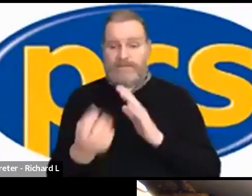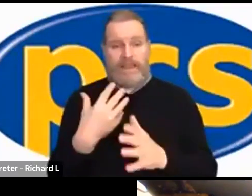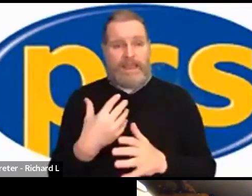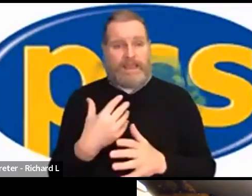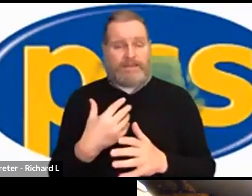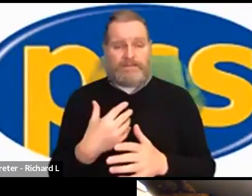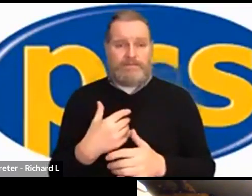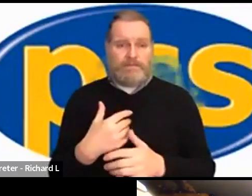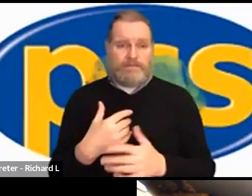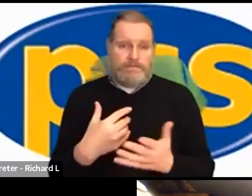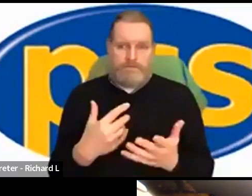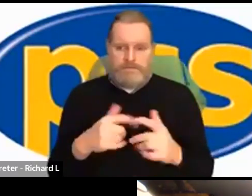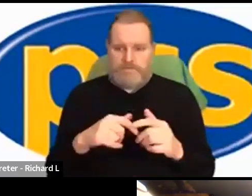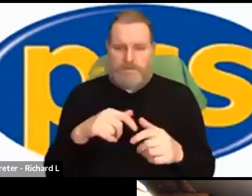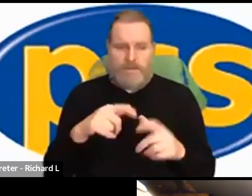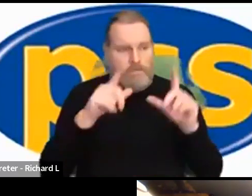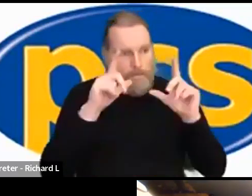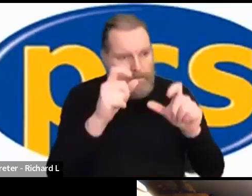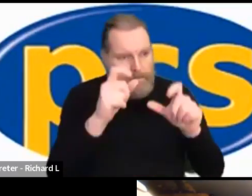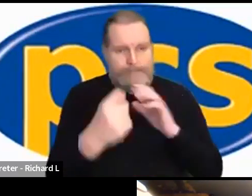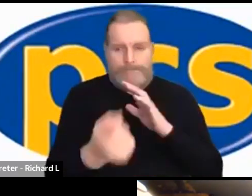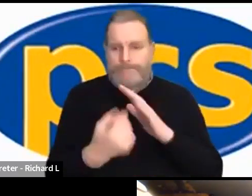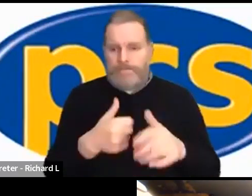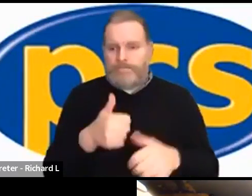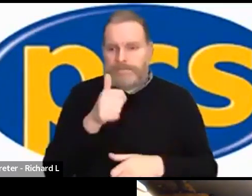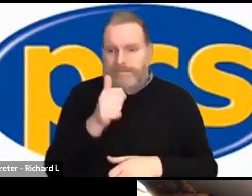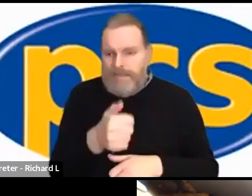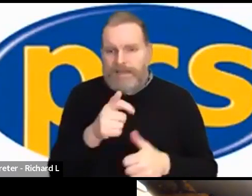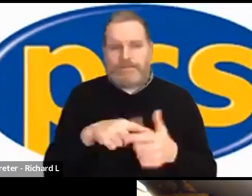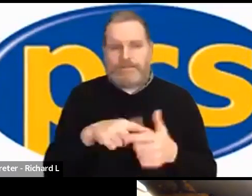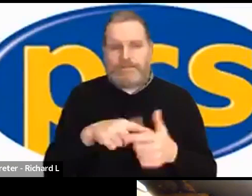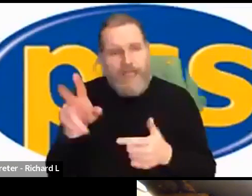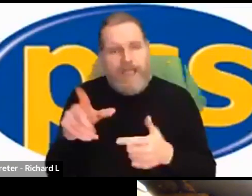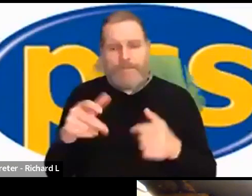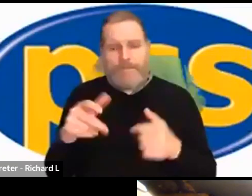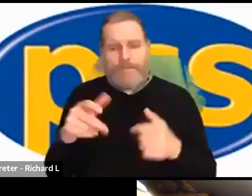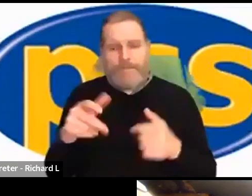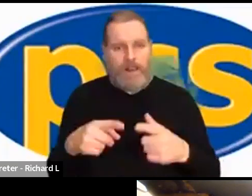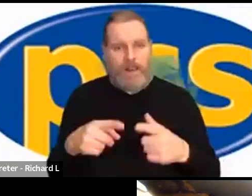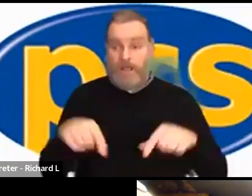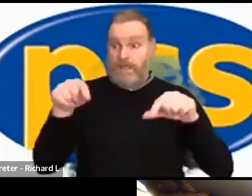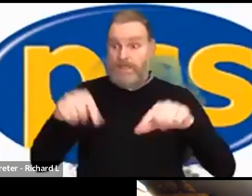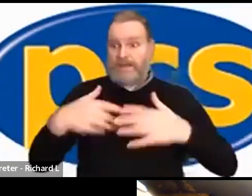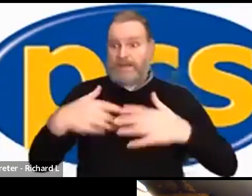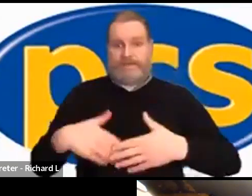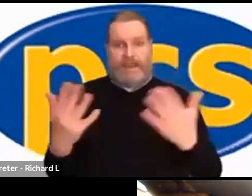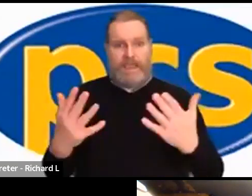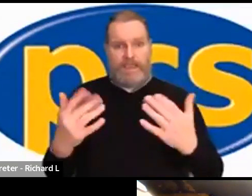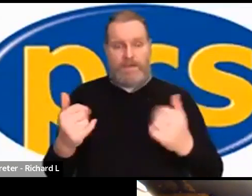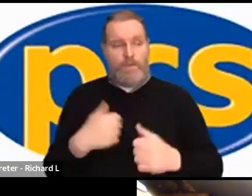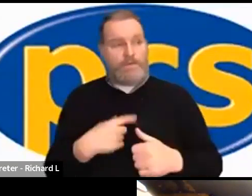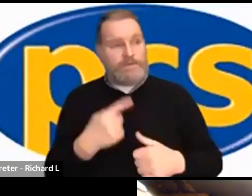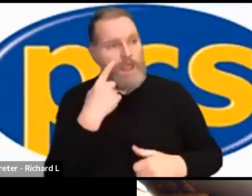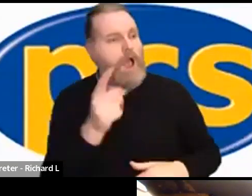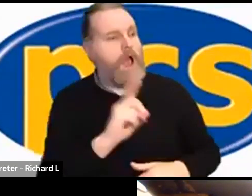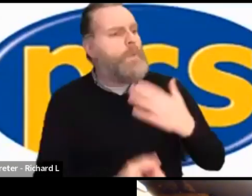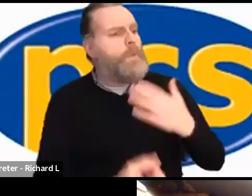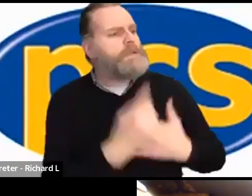by by whatever means you can send in reports , because what we want because what we want this day to be is is a day where we can have a live feed saying, Look, what's